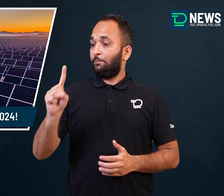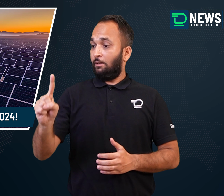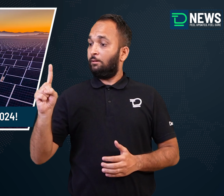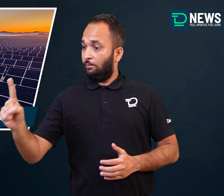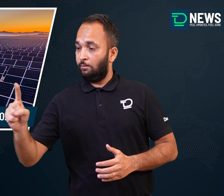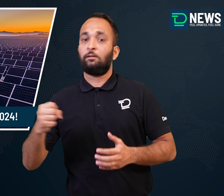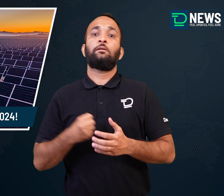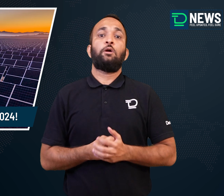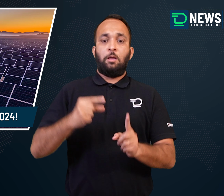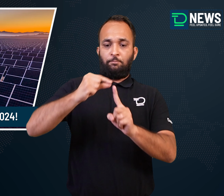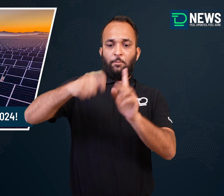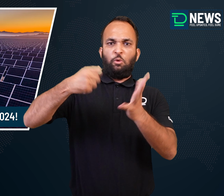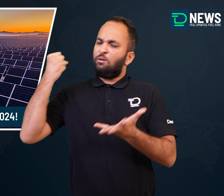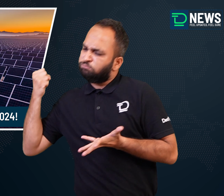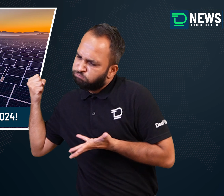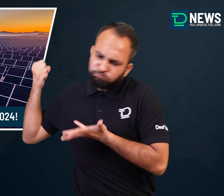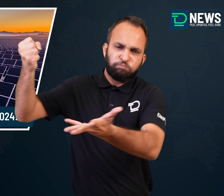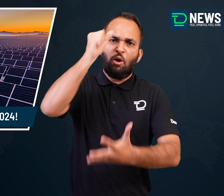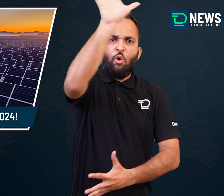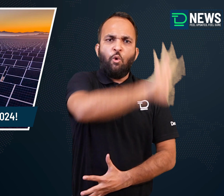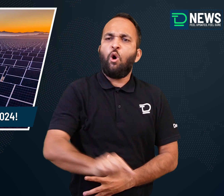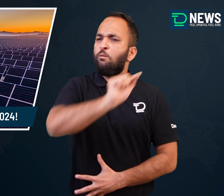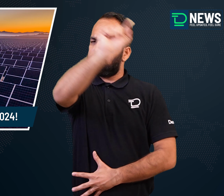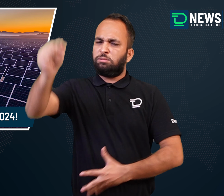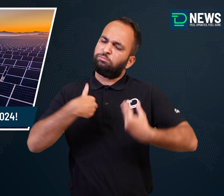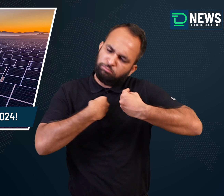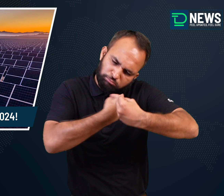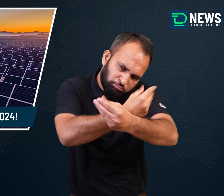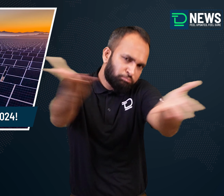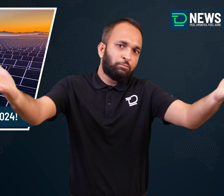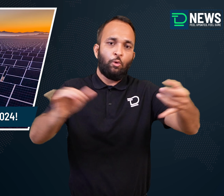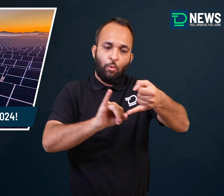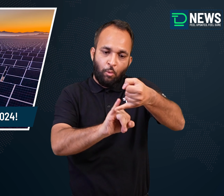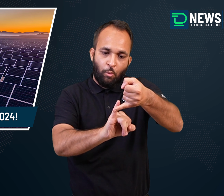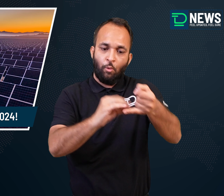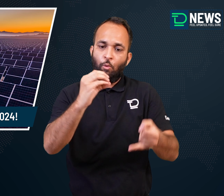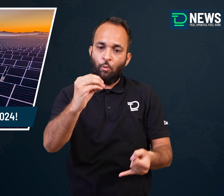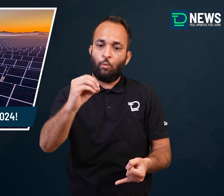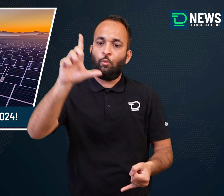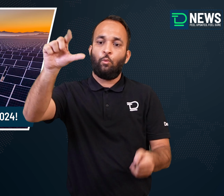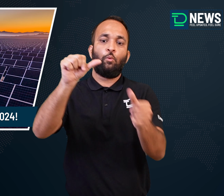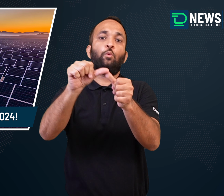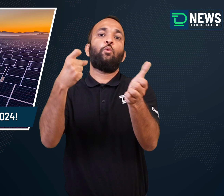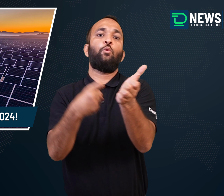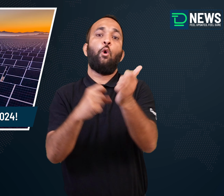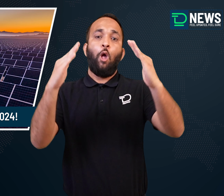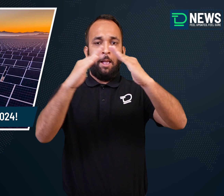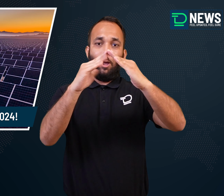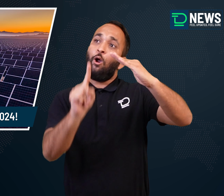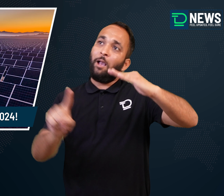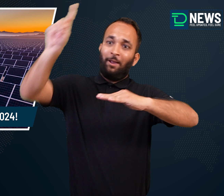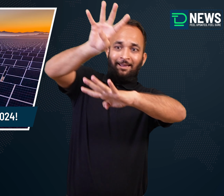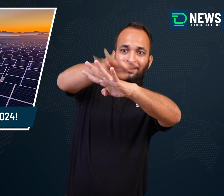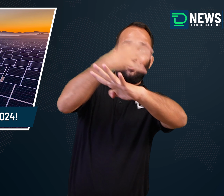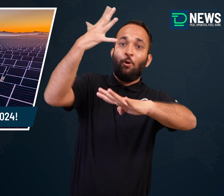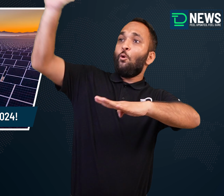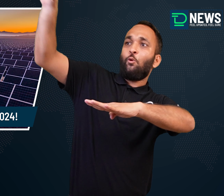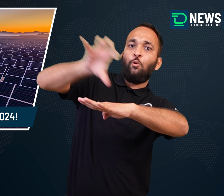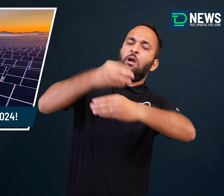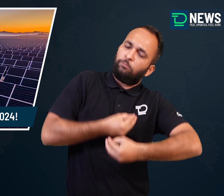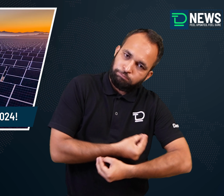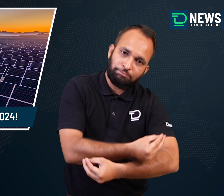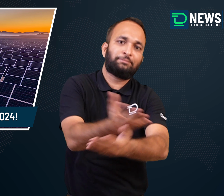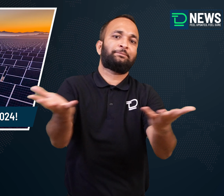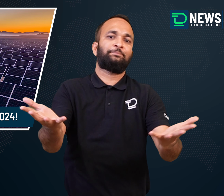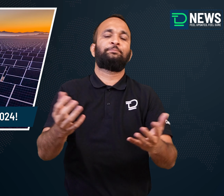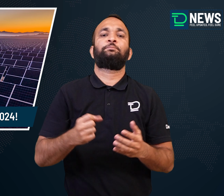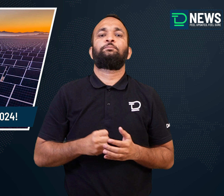11. Expansion of solar power projects across the country.